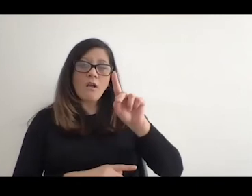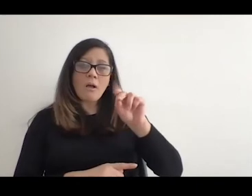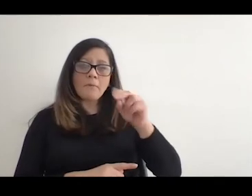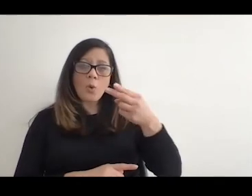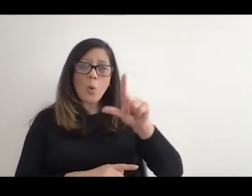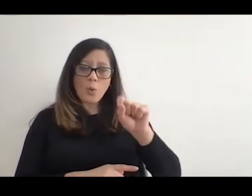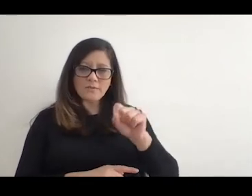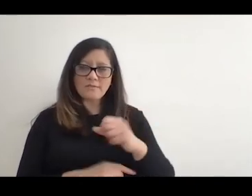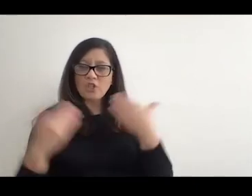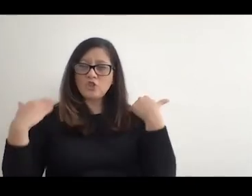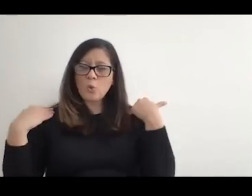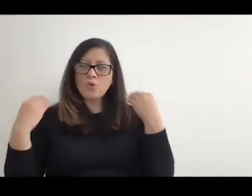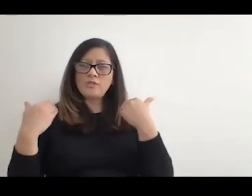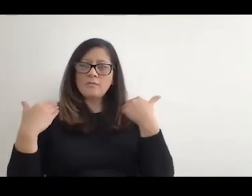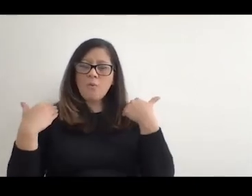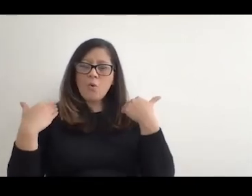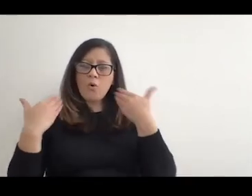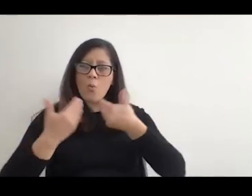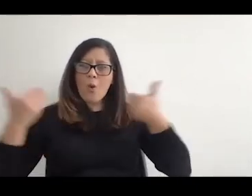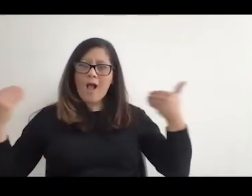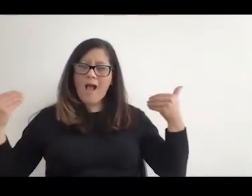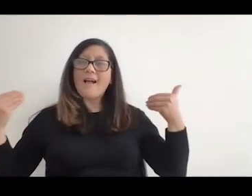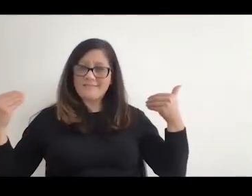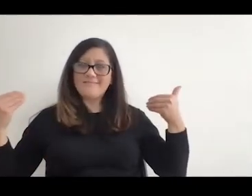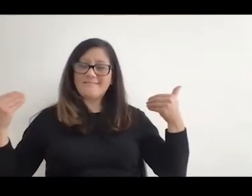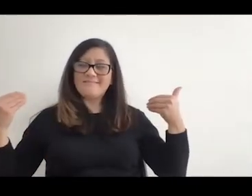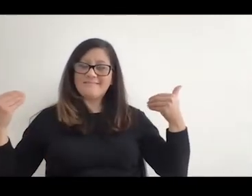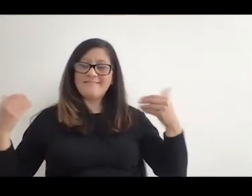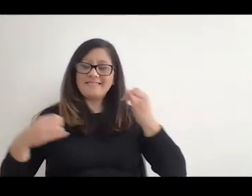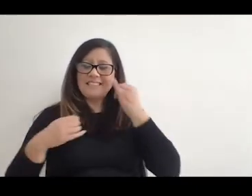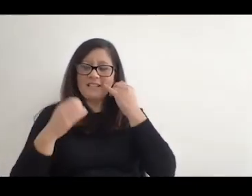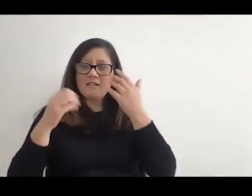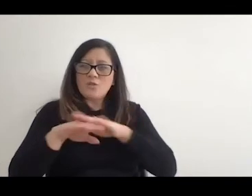make sure that you're not struggling. If you have paralysis to get that